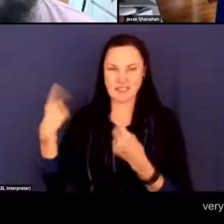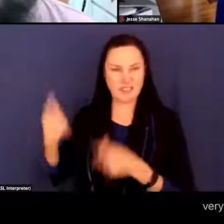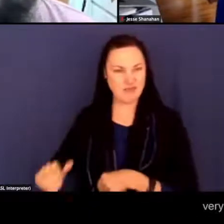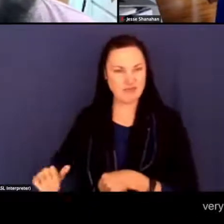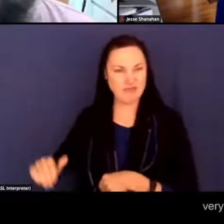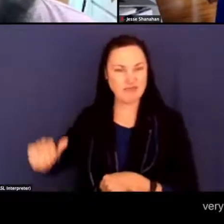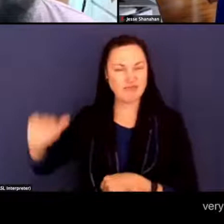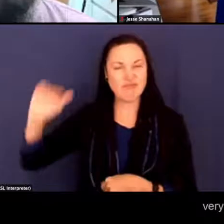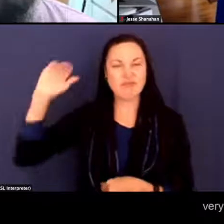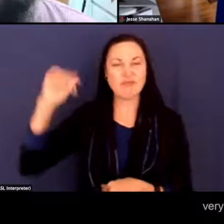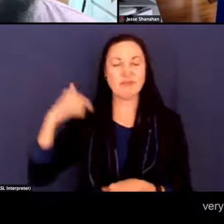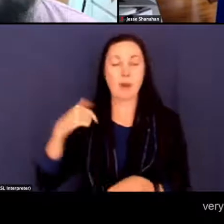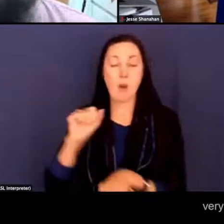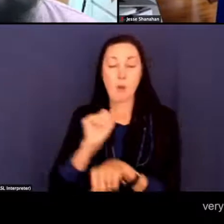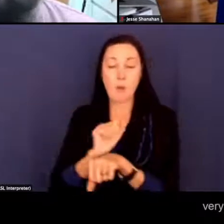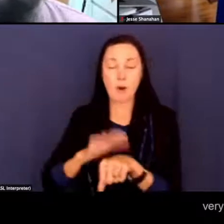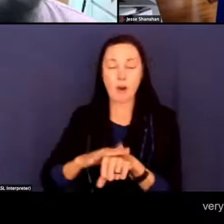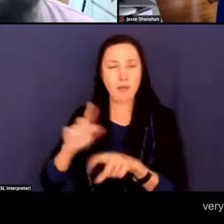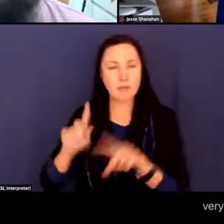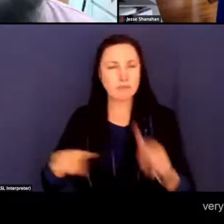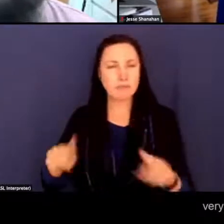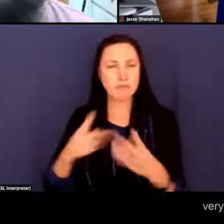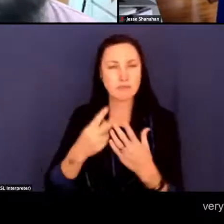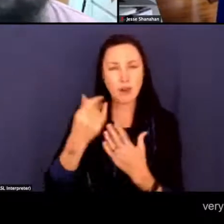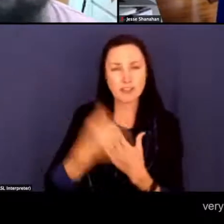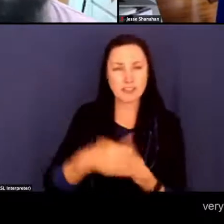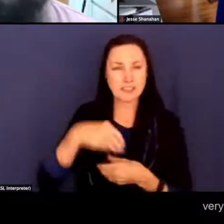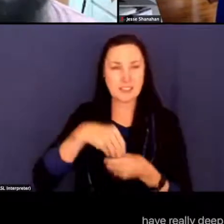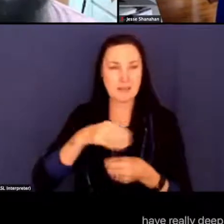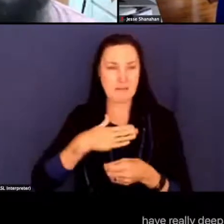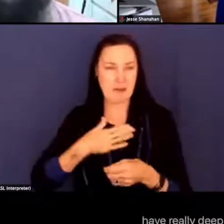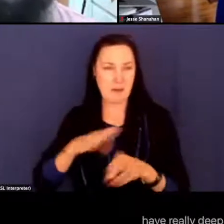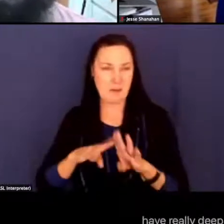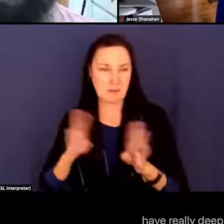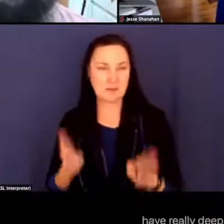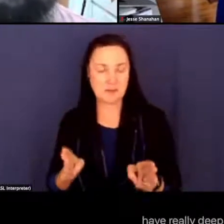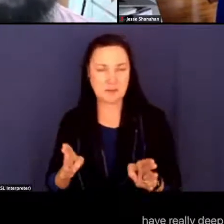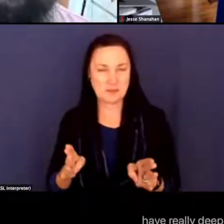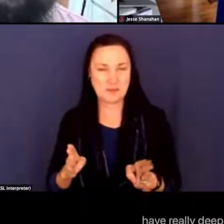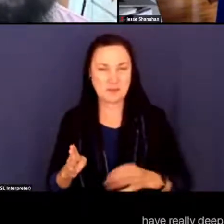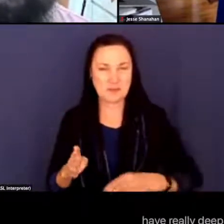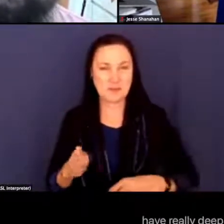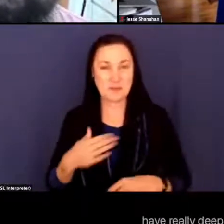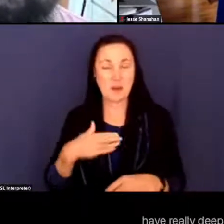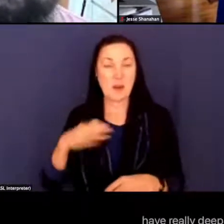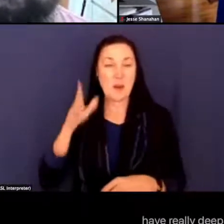working on projects around our house and my parents did everything themselves on our house.